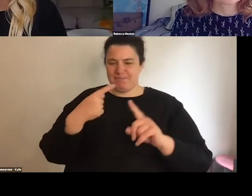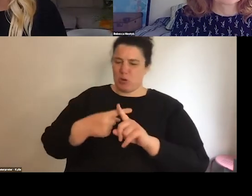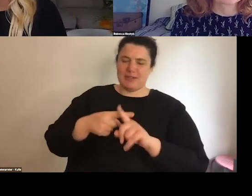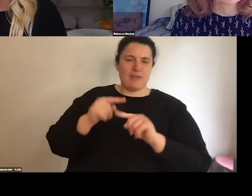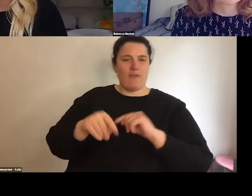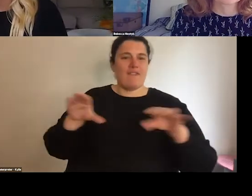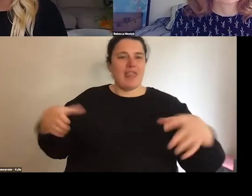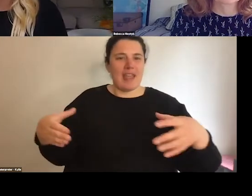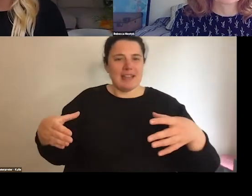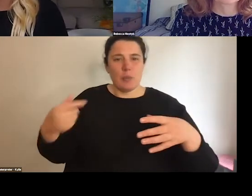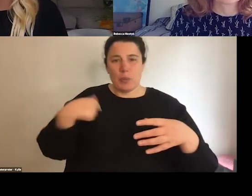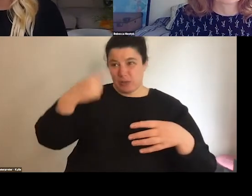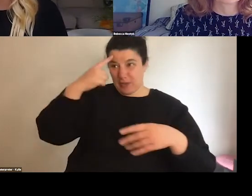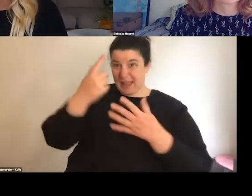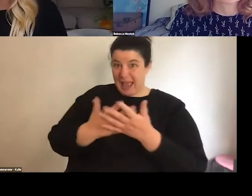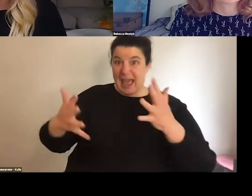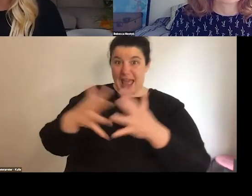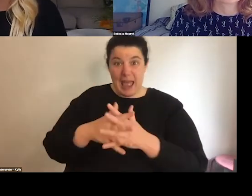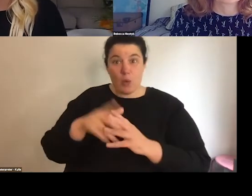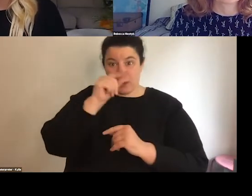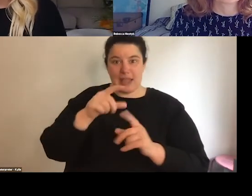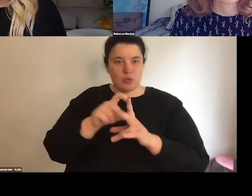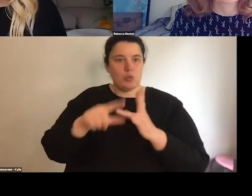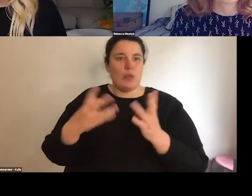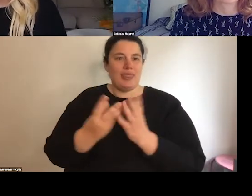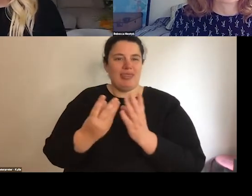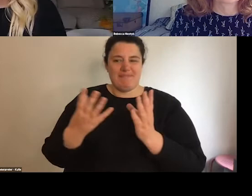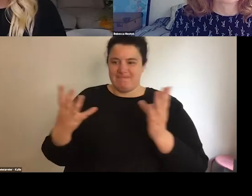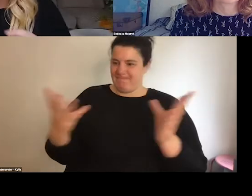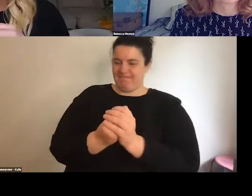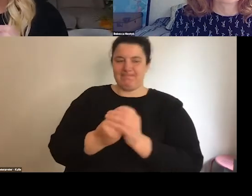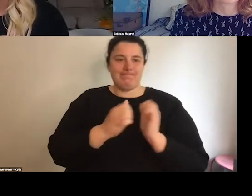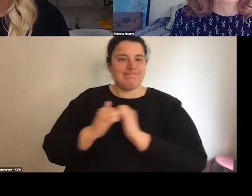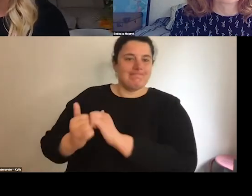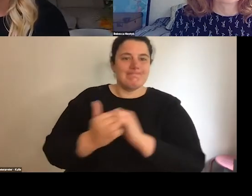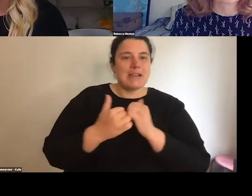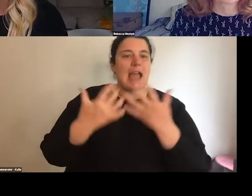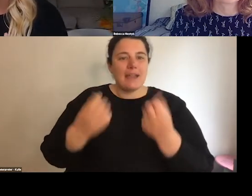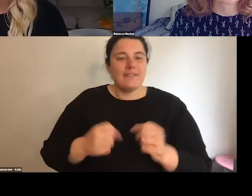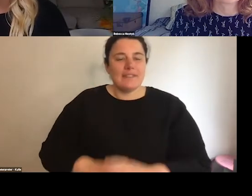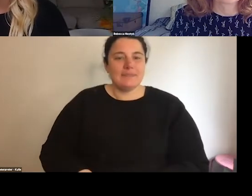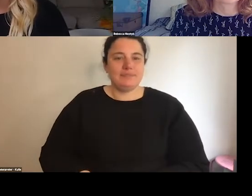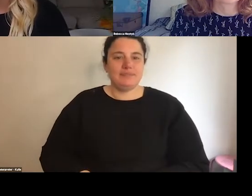about how we can do things more collectively. An example that I have, which maybe doesn't speak directly